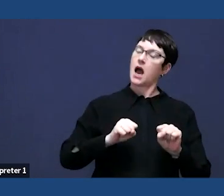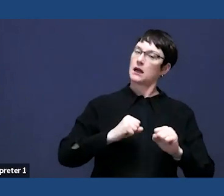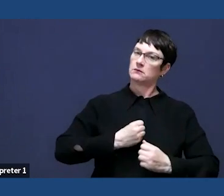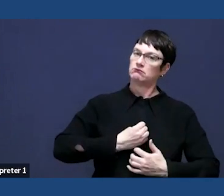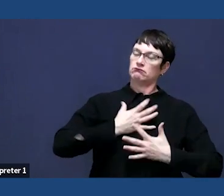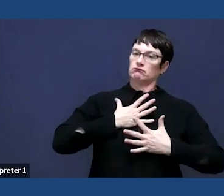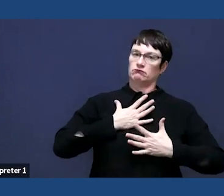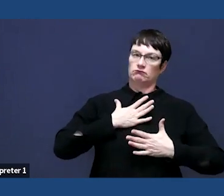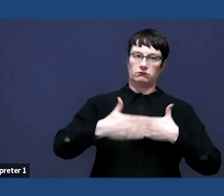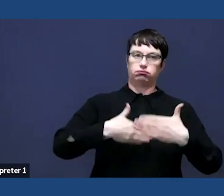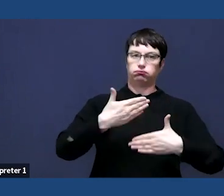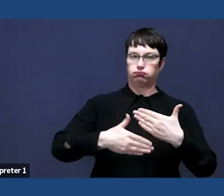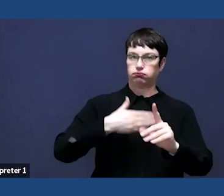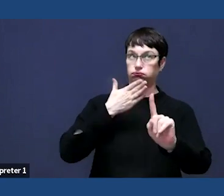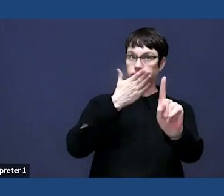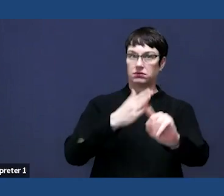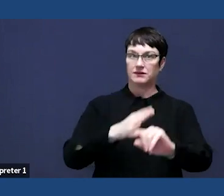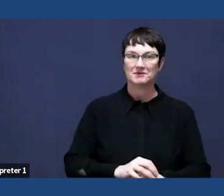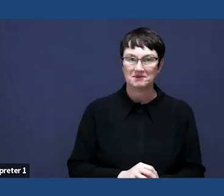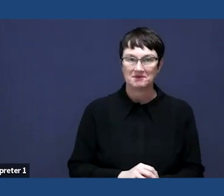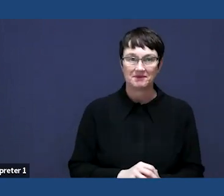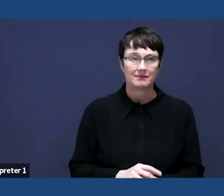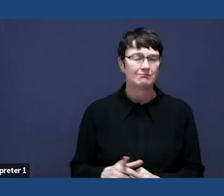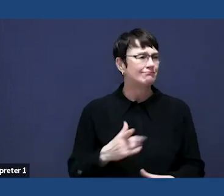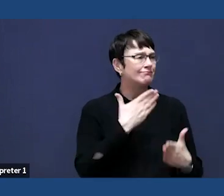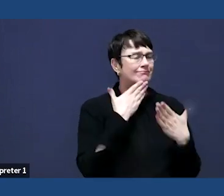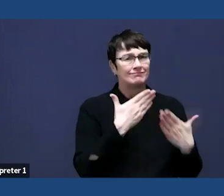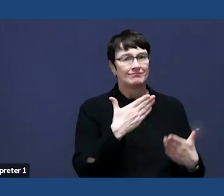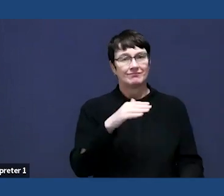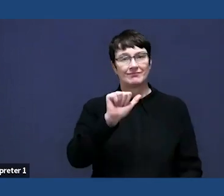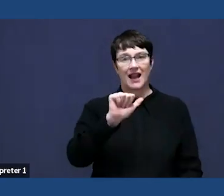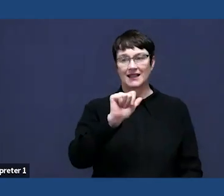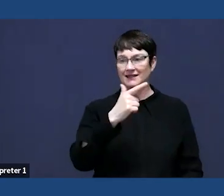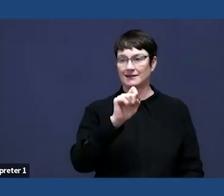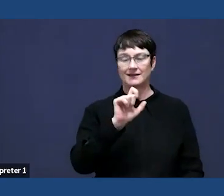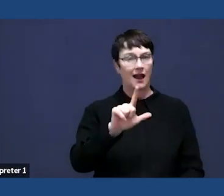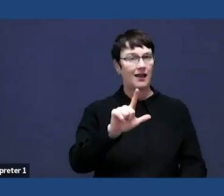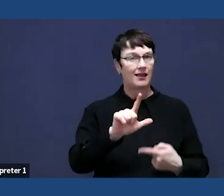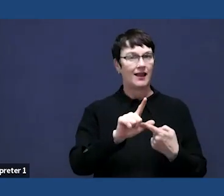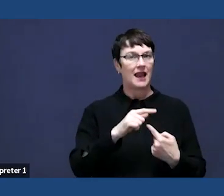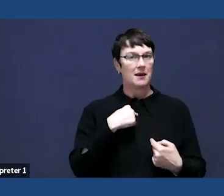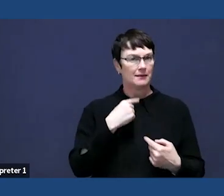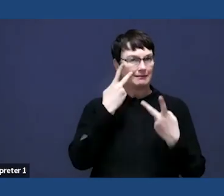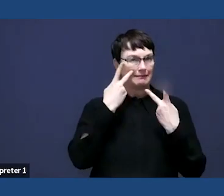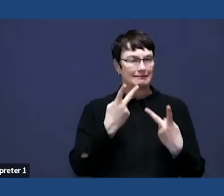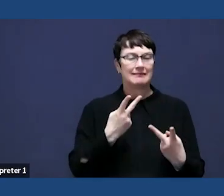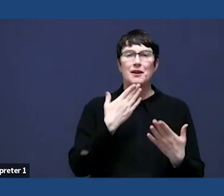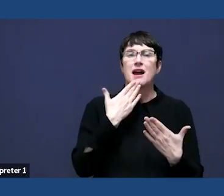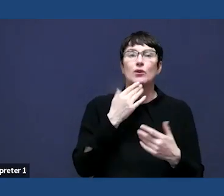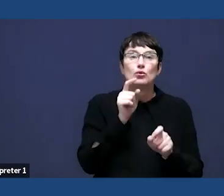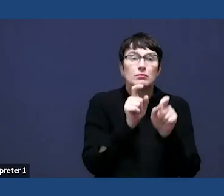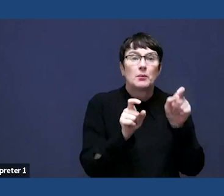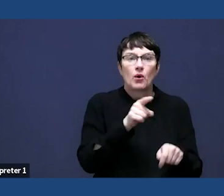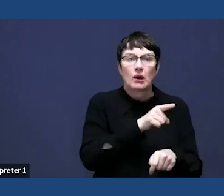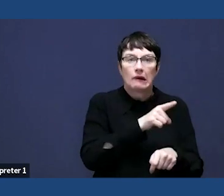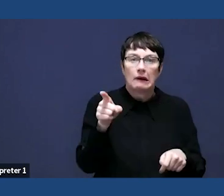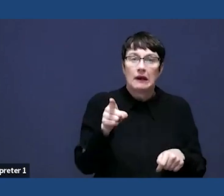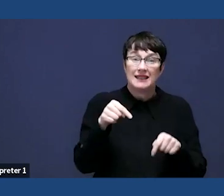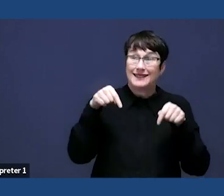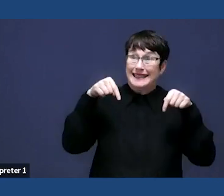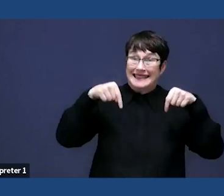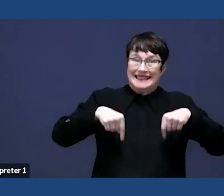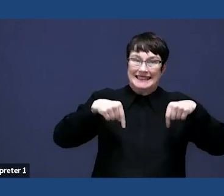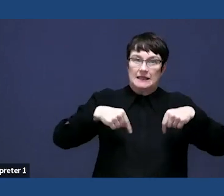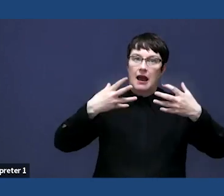And thank you, the panelists, for braving the rain to come to multiple security checkpoints.